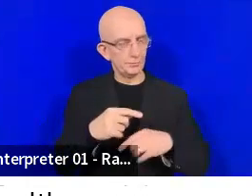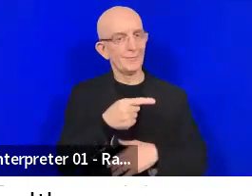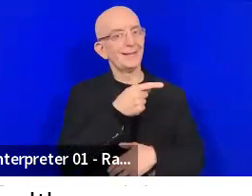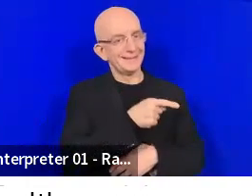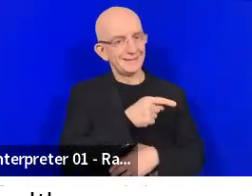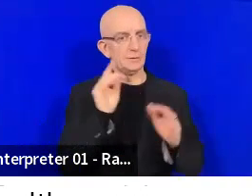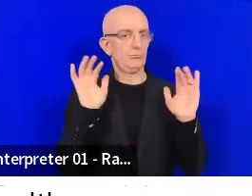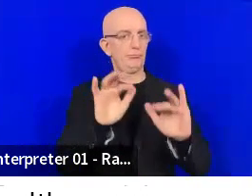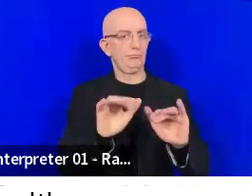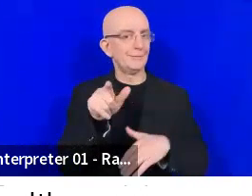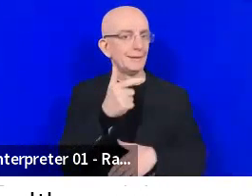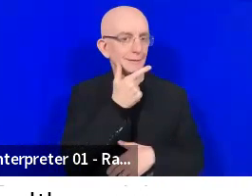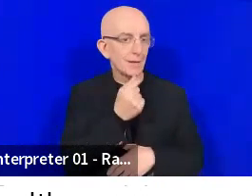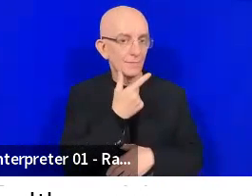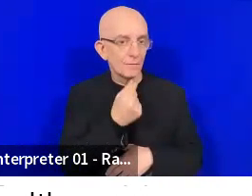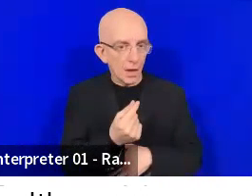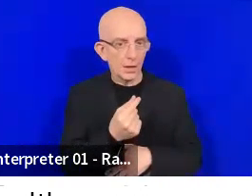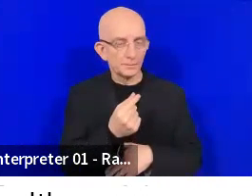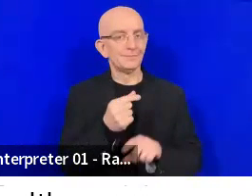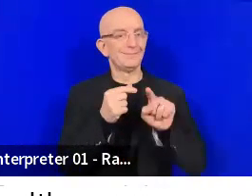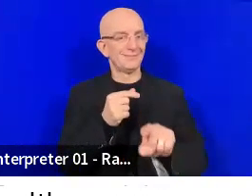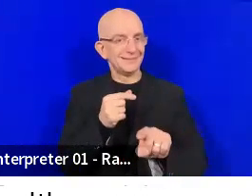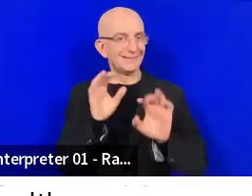Make sure, you know, that you bring if you're going to be there in person, make sure that